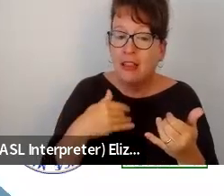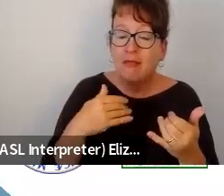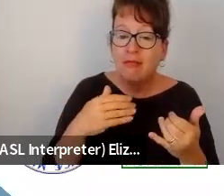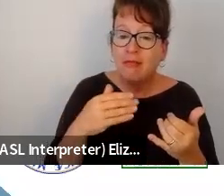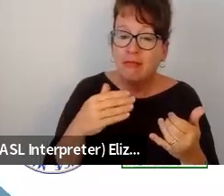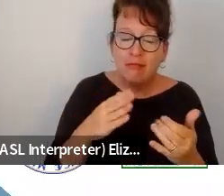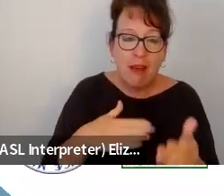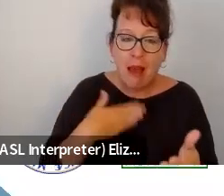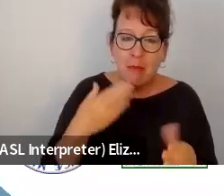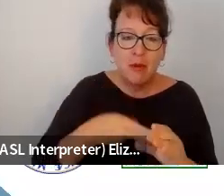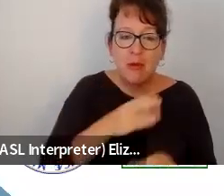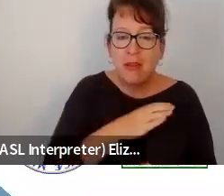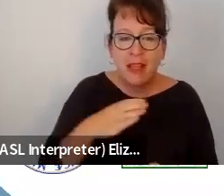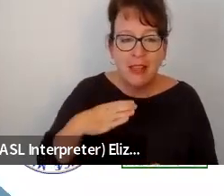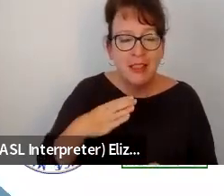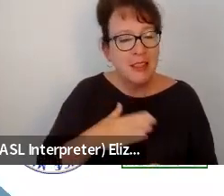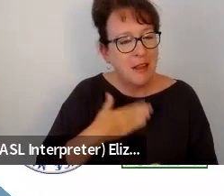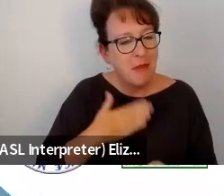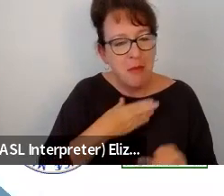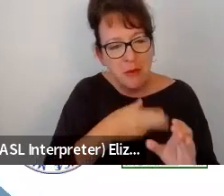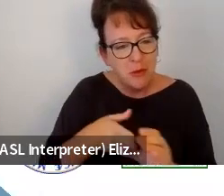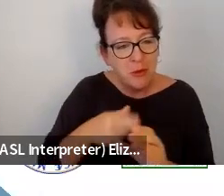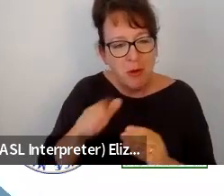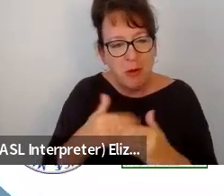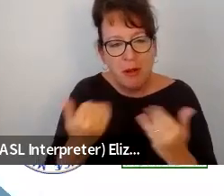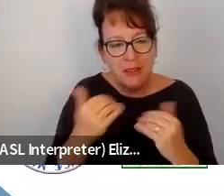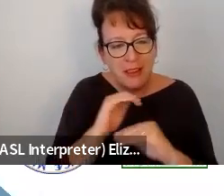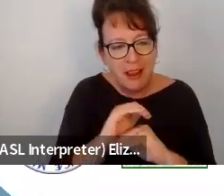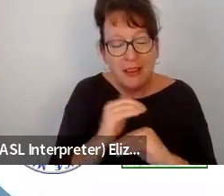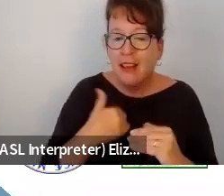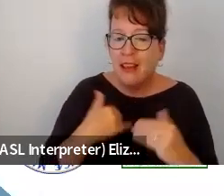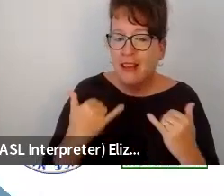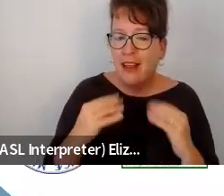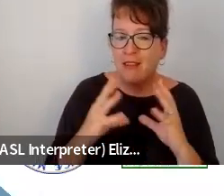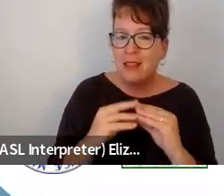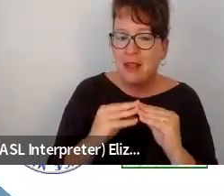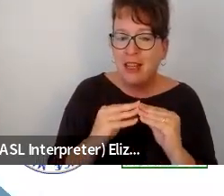timing. And we'll be pausing for questions at the end of that before then we transition